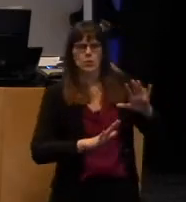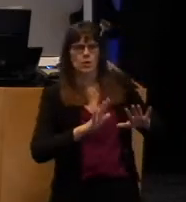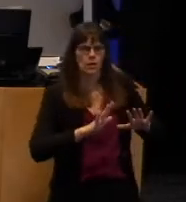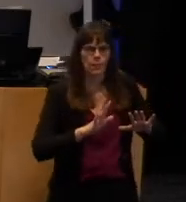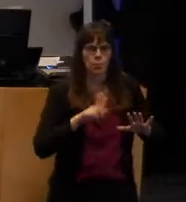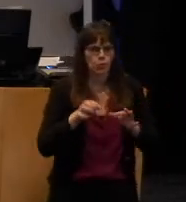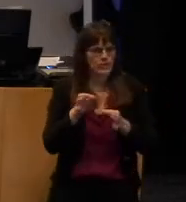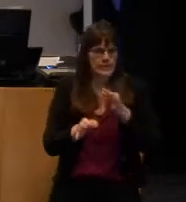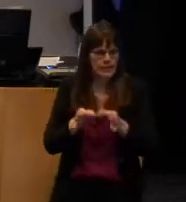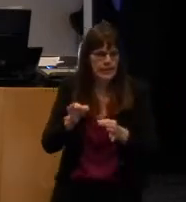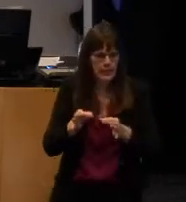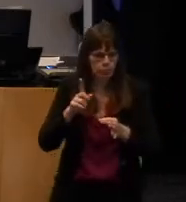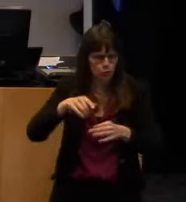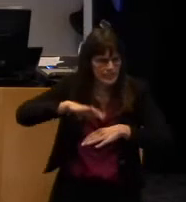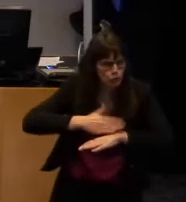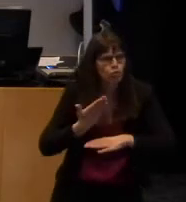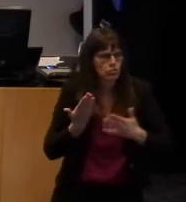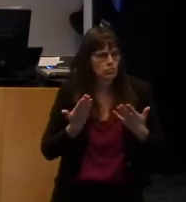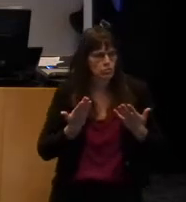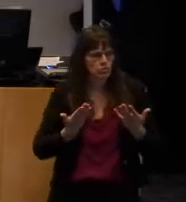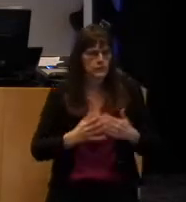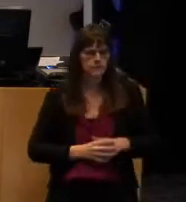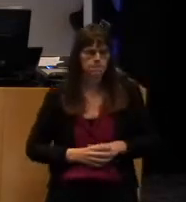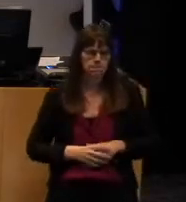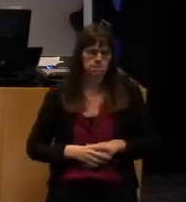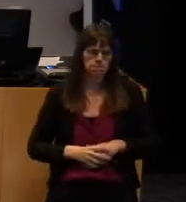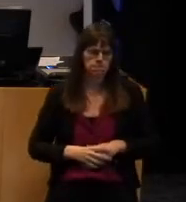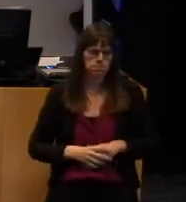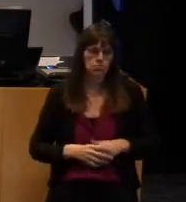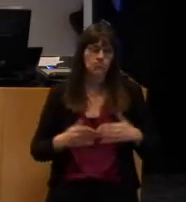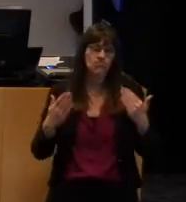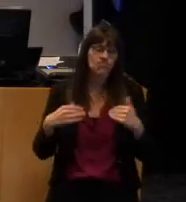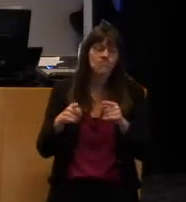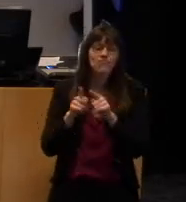consider using a strategy. Now, motivations, on the other hand